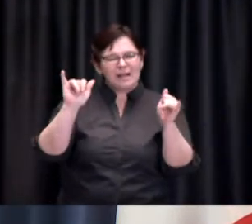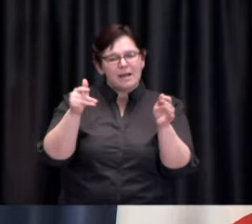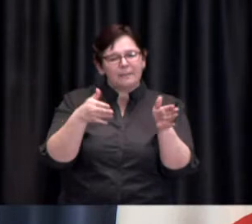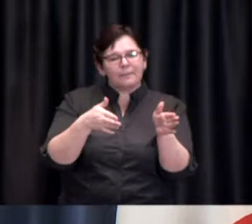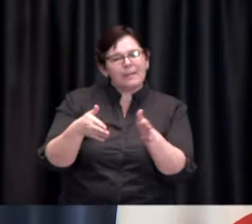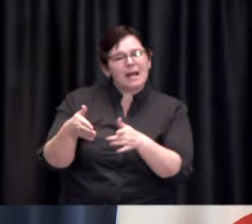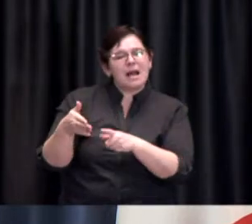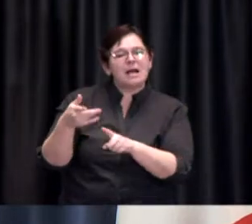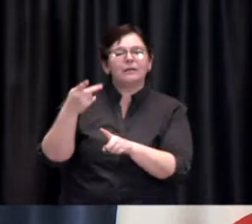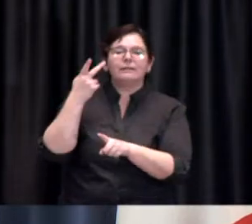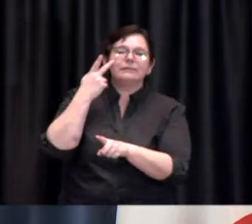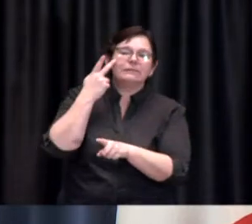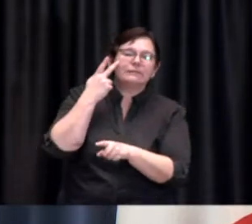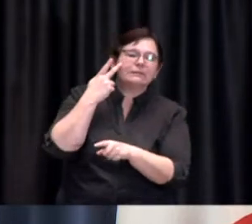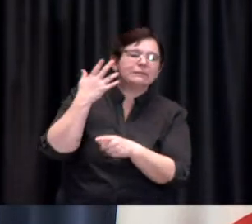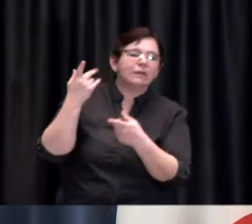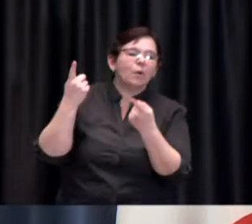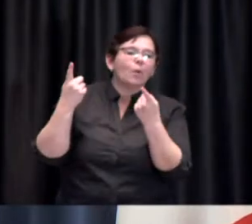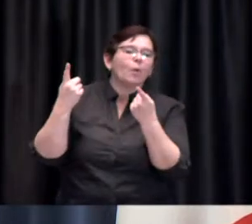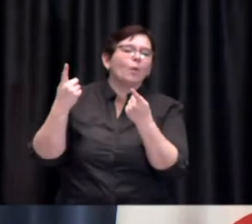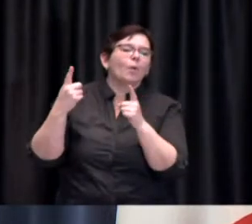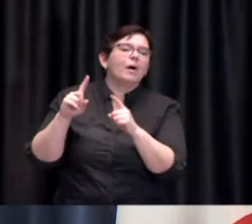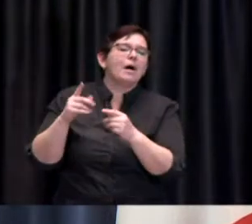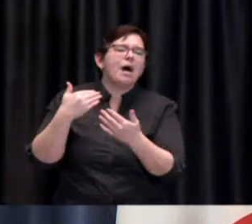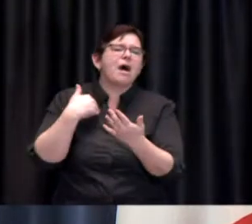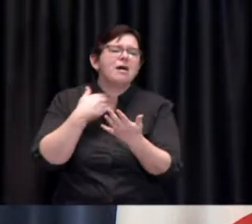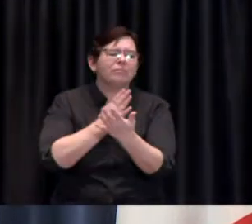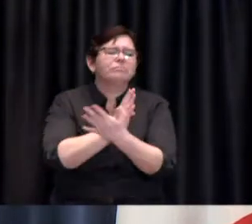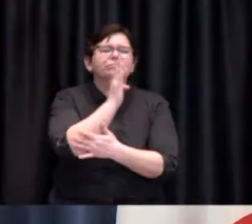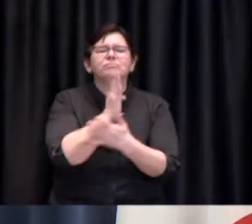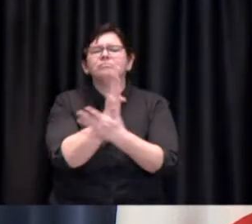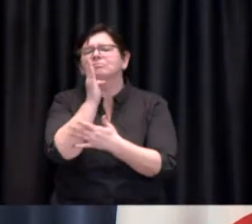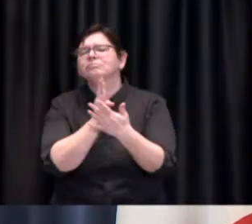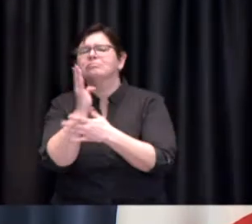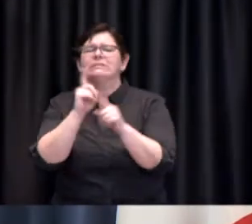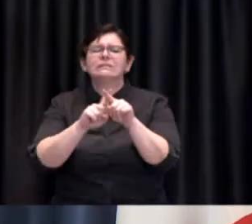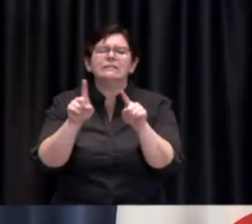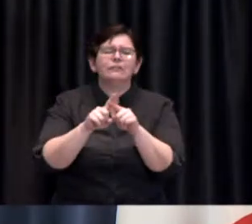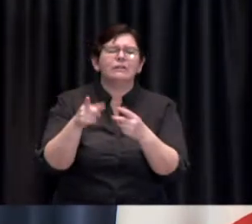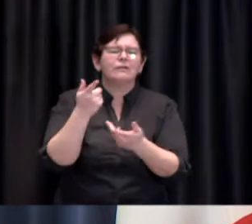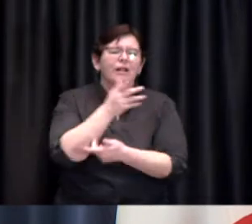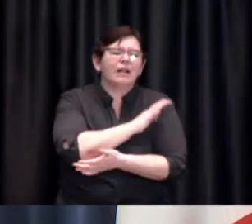in as many different ways as is possible and a lot of that will rest with the partners who are